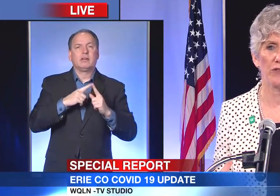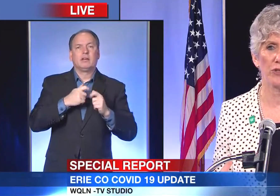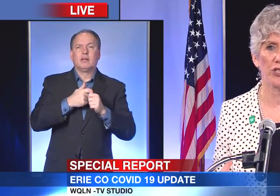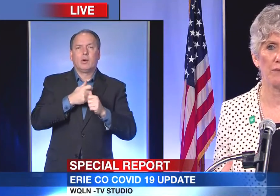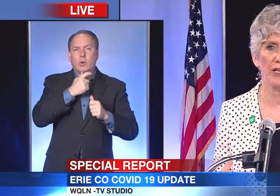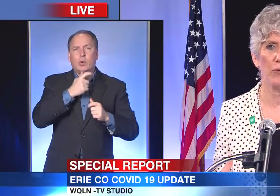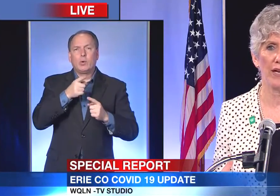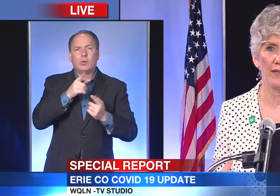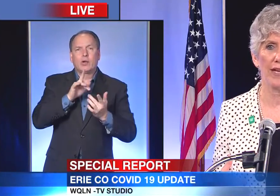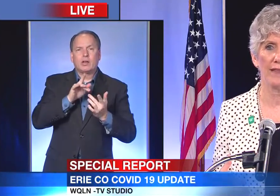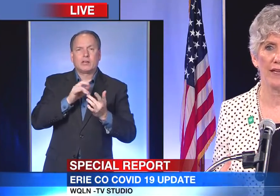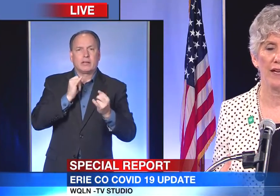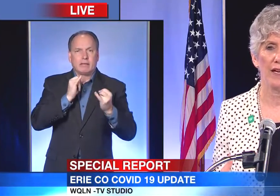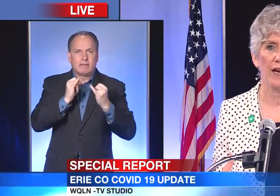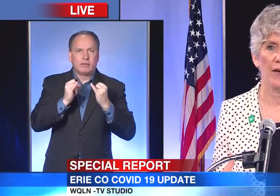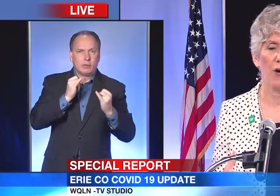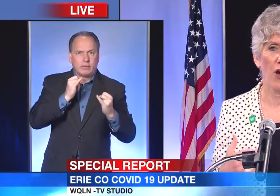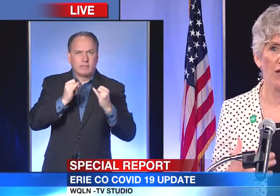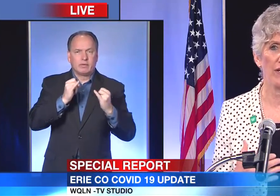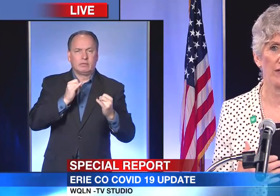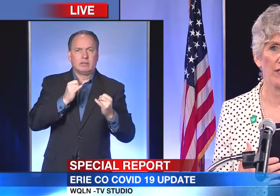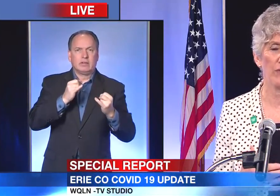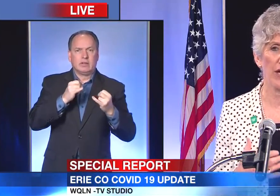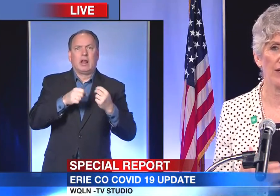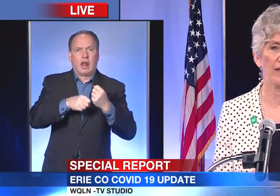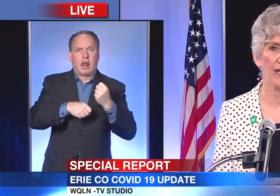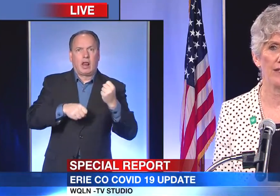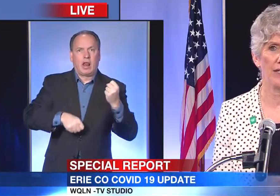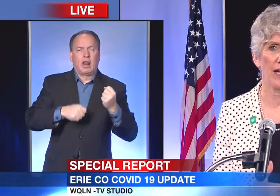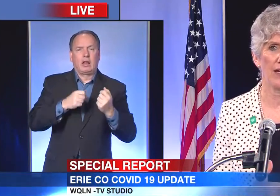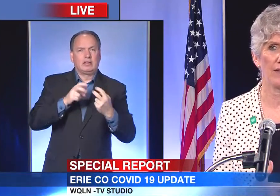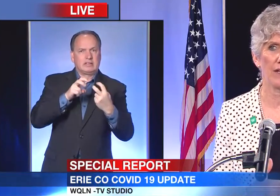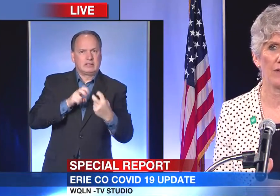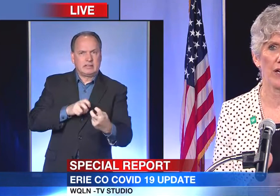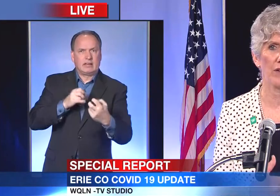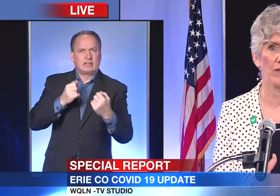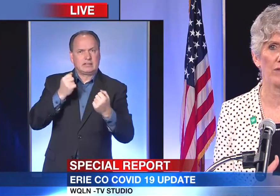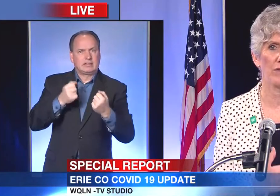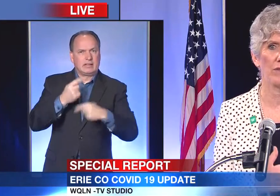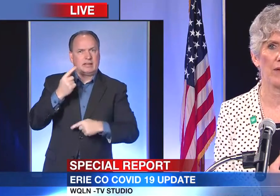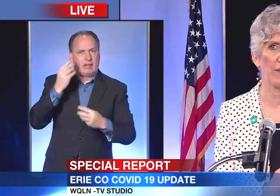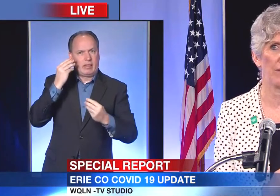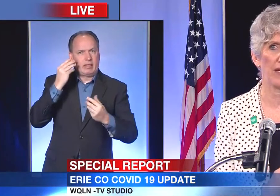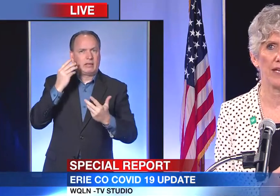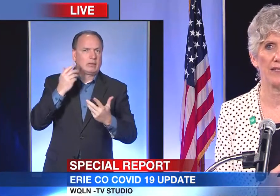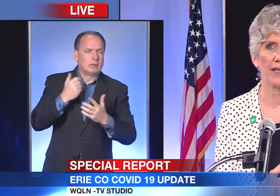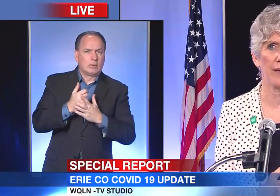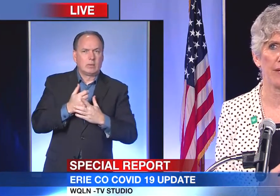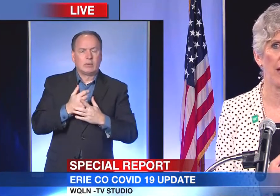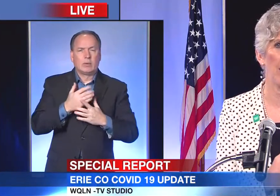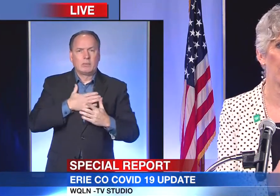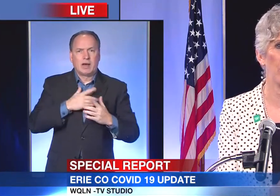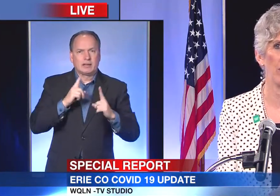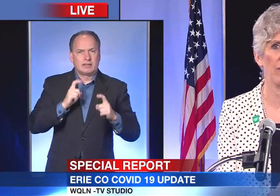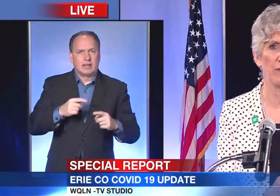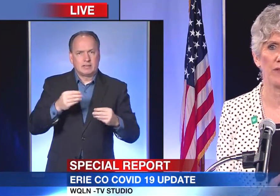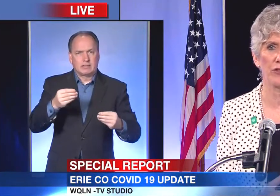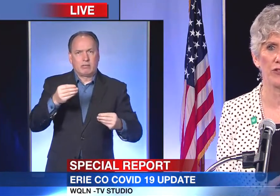BEEN POSITIVE, THEIR TEST COMES BACK, THEN THERE IS THIS INTERVIEW PROCESS WHICH CAN BE QUITE LENGTHY. ALL OF US, IF WE HAD TO SIT DOWN